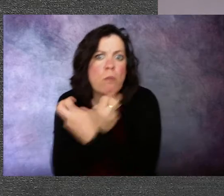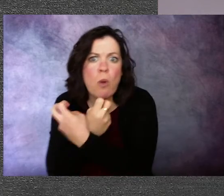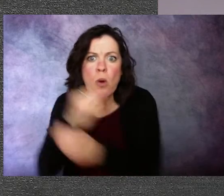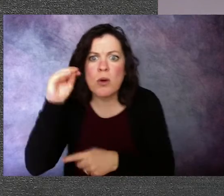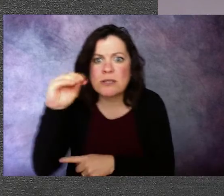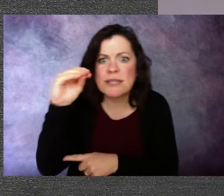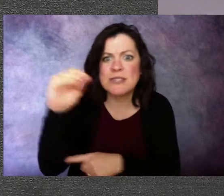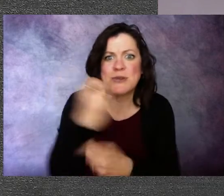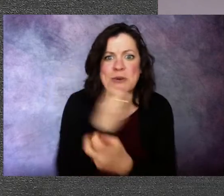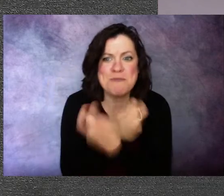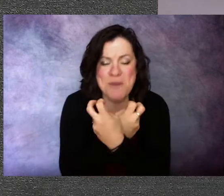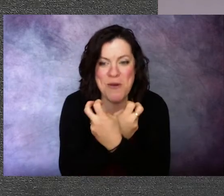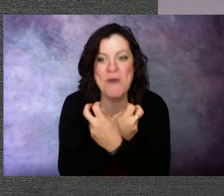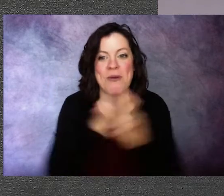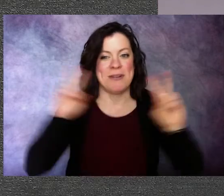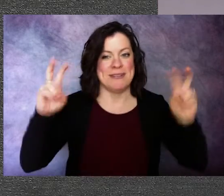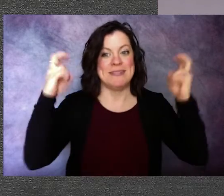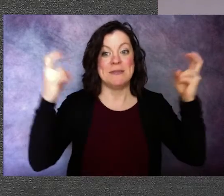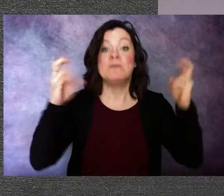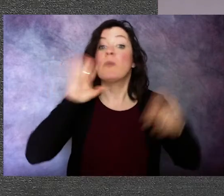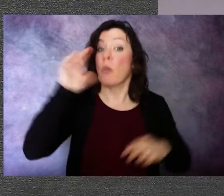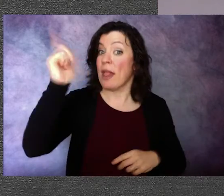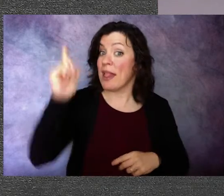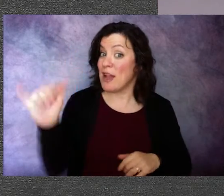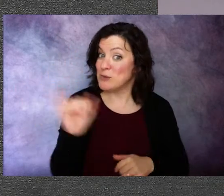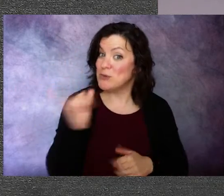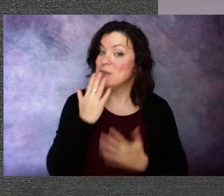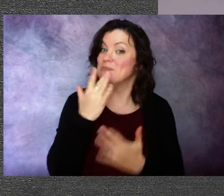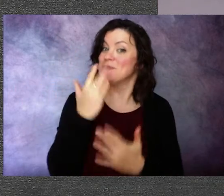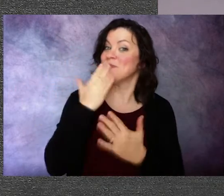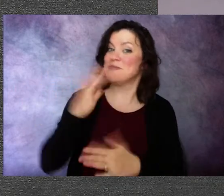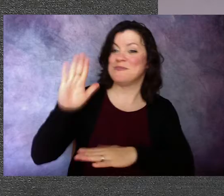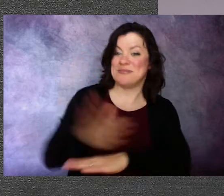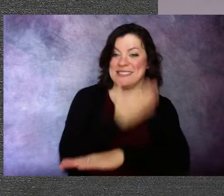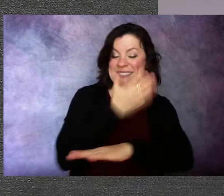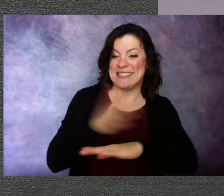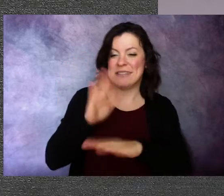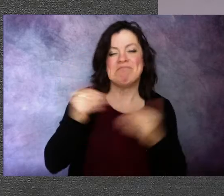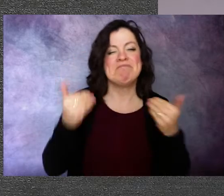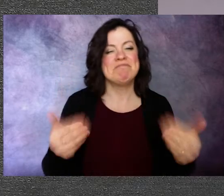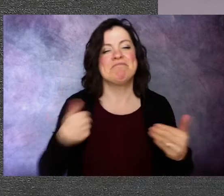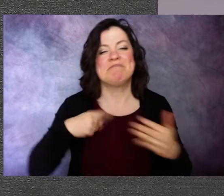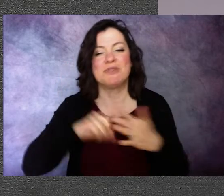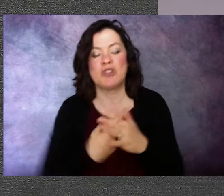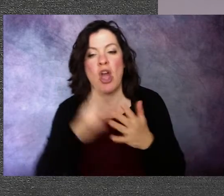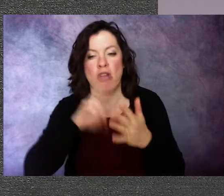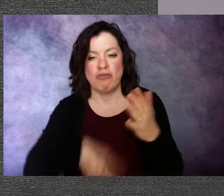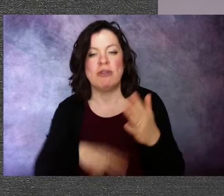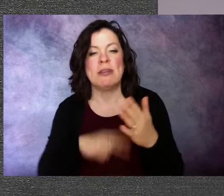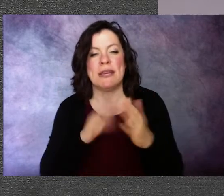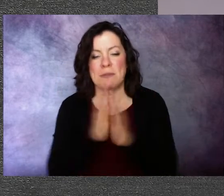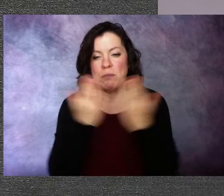and we'll do some songs. But let's move on to "Bones, Bones, Dinosaur Bones" by Byron Barton.